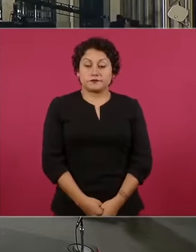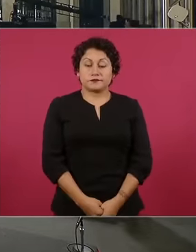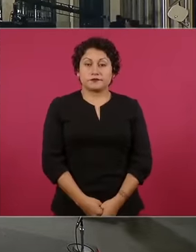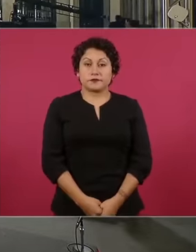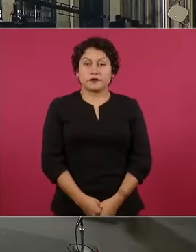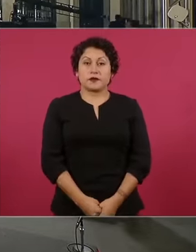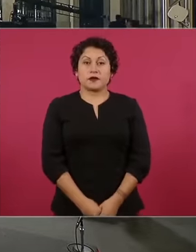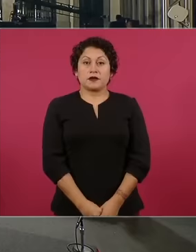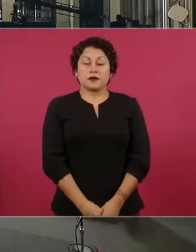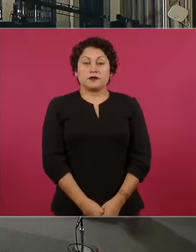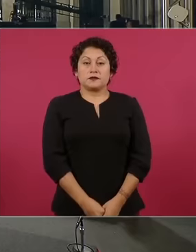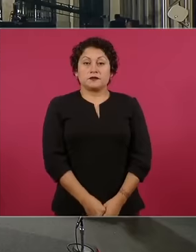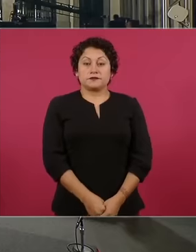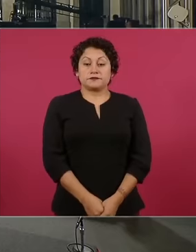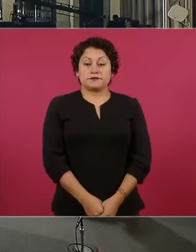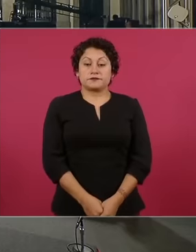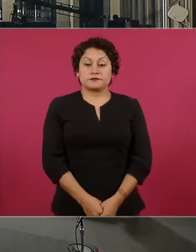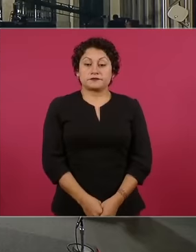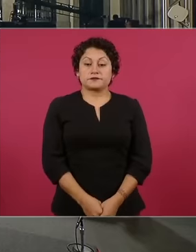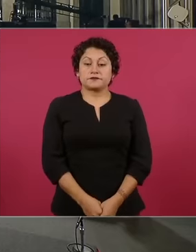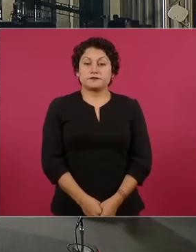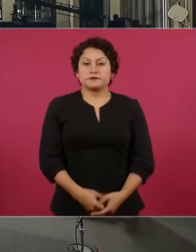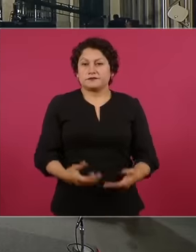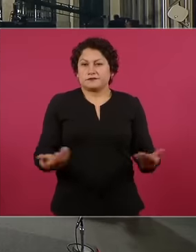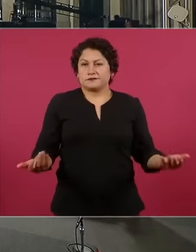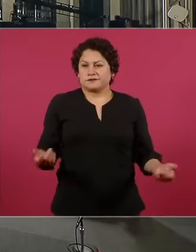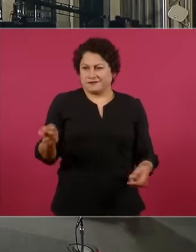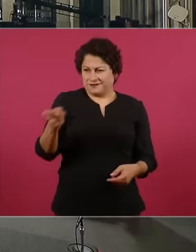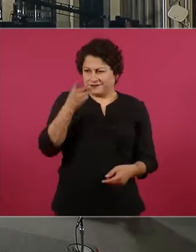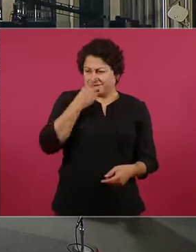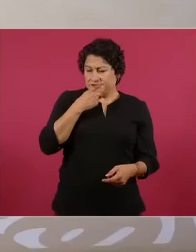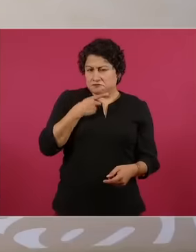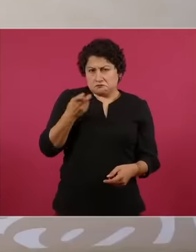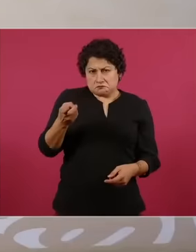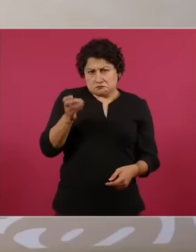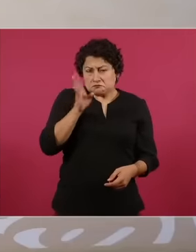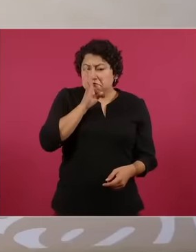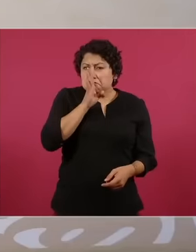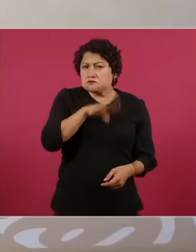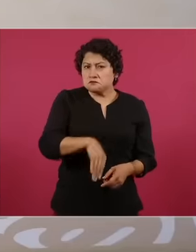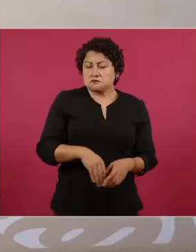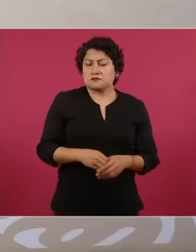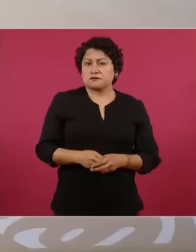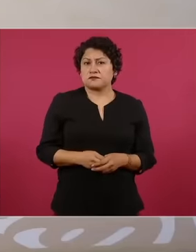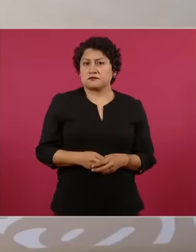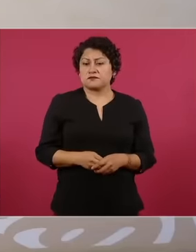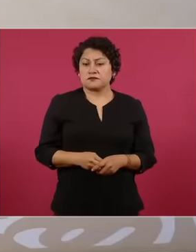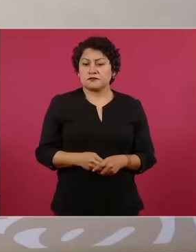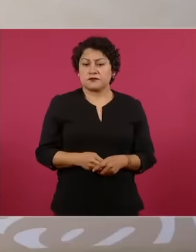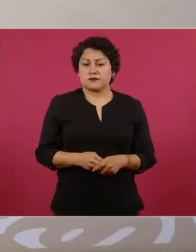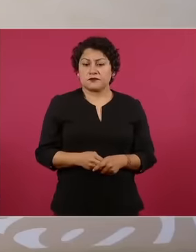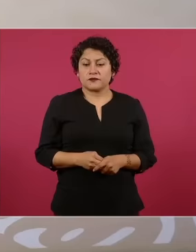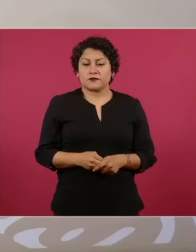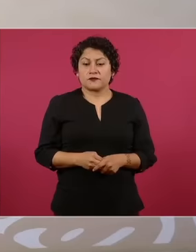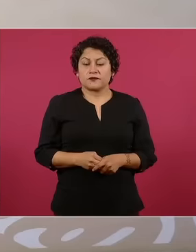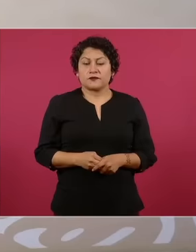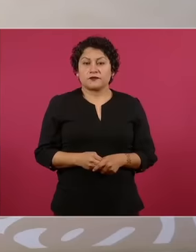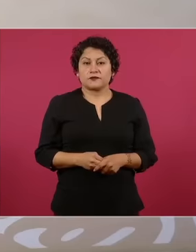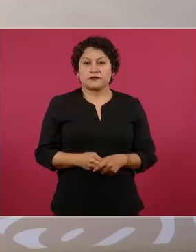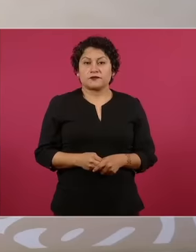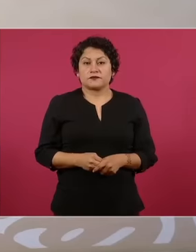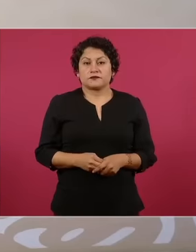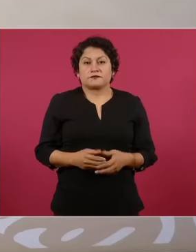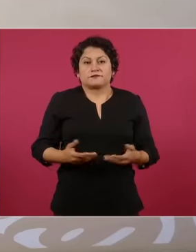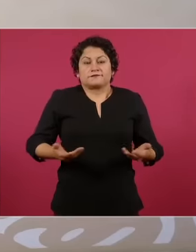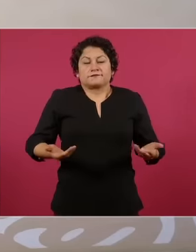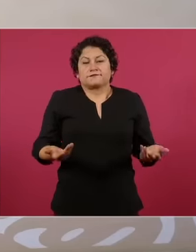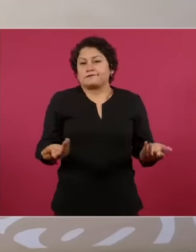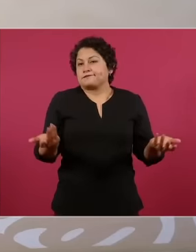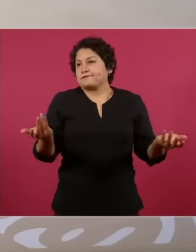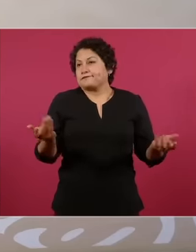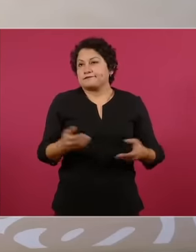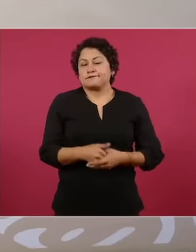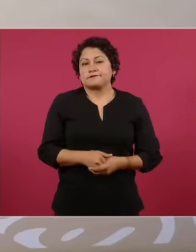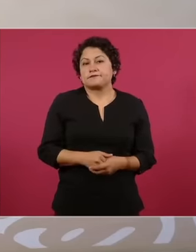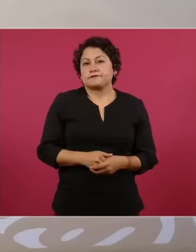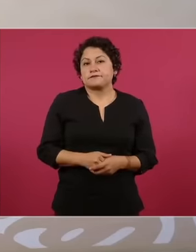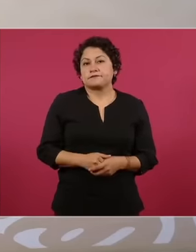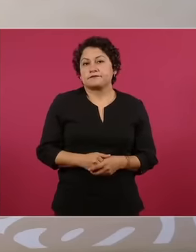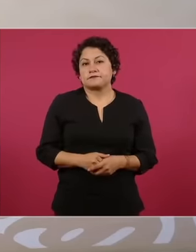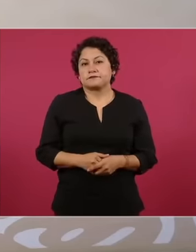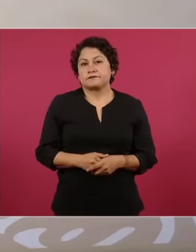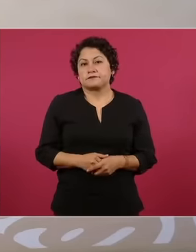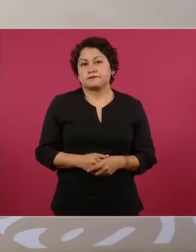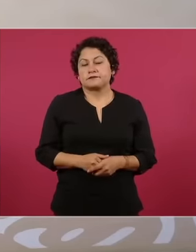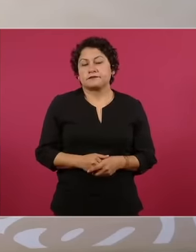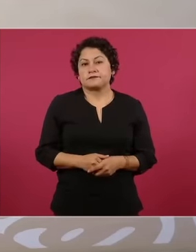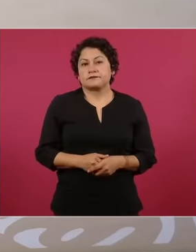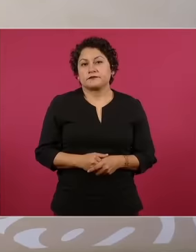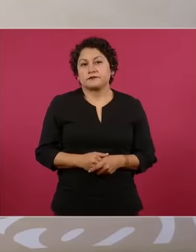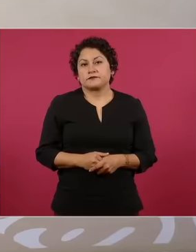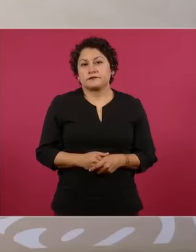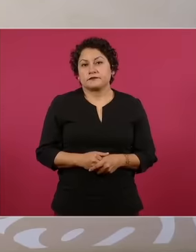is bad, not because it is good that this is all, eh, this whole debate is very